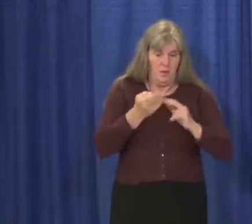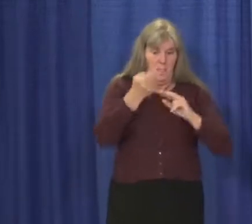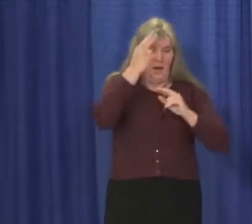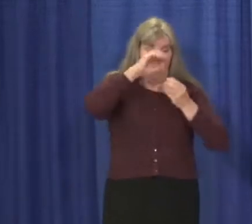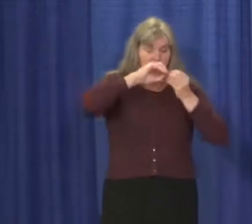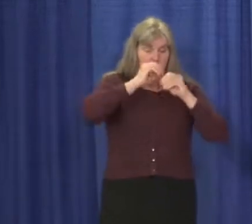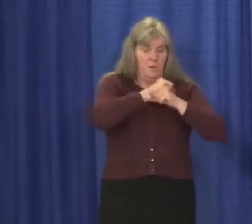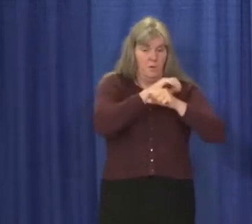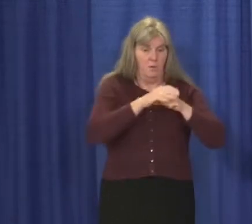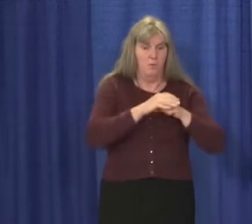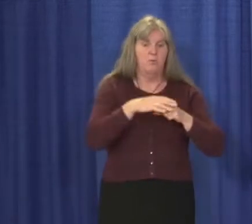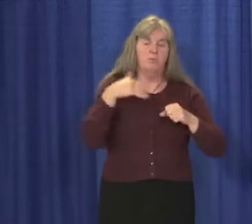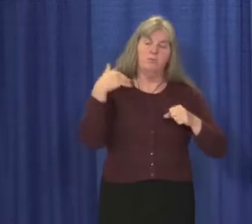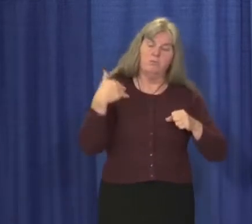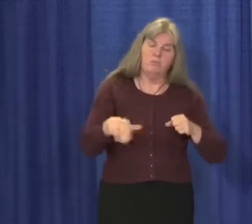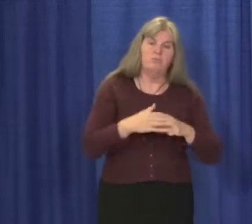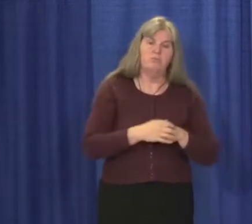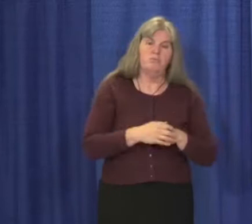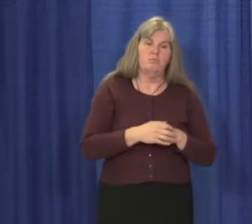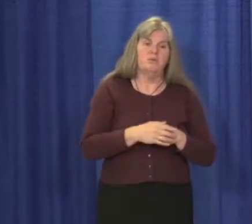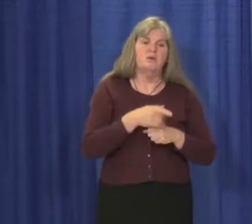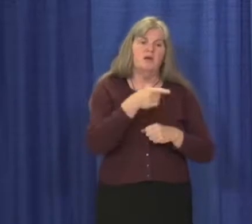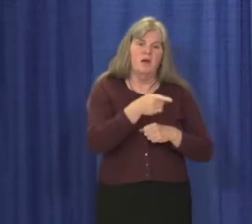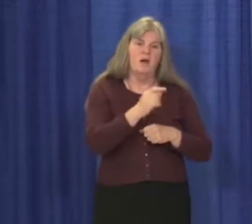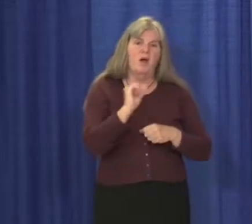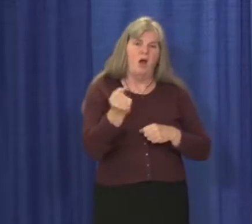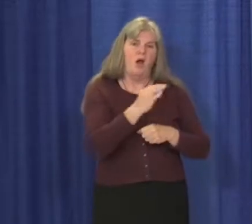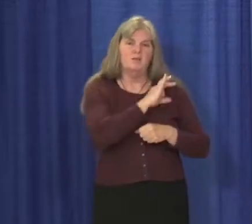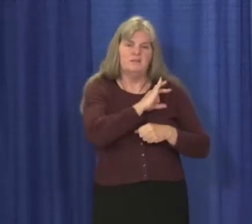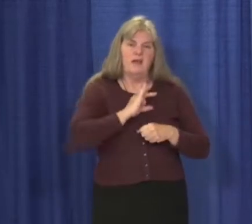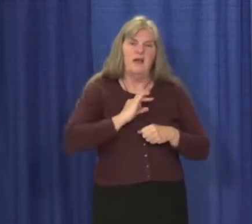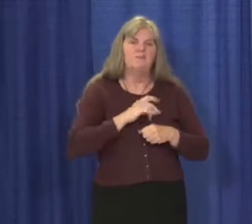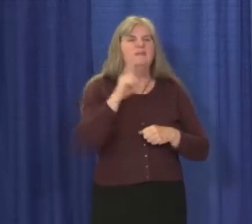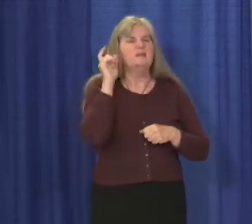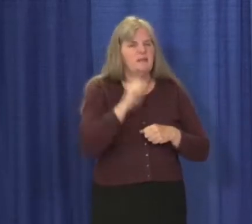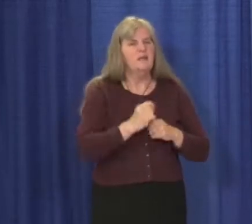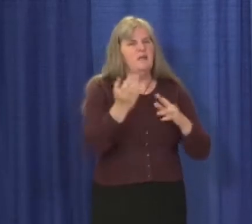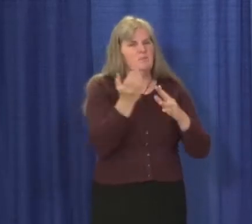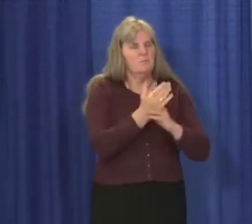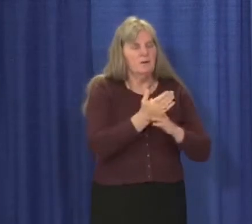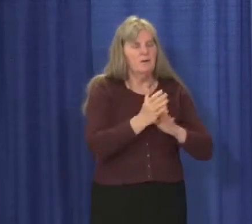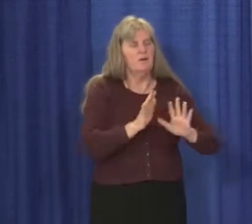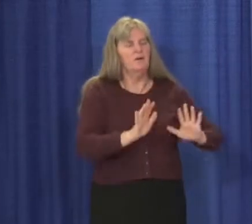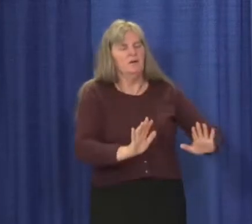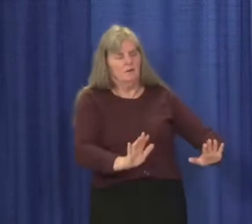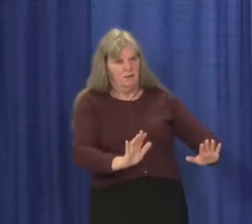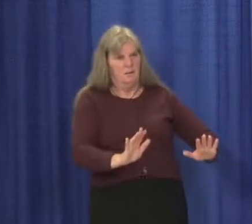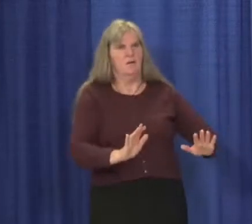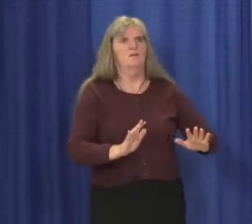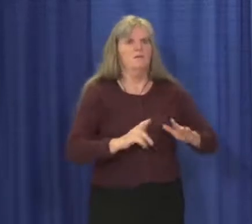our workforce needs to rotate through some well deserved rest before fall arrives.